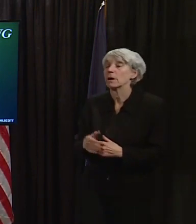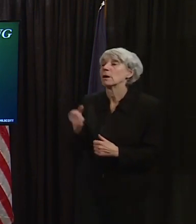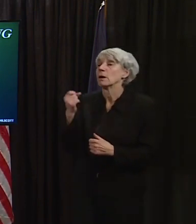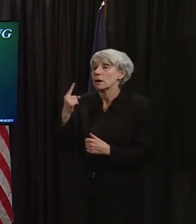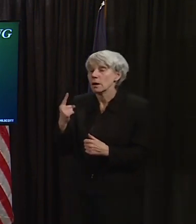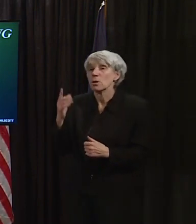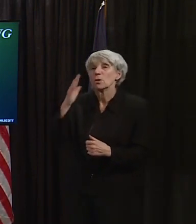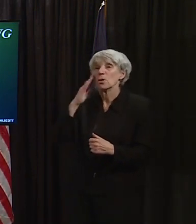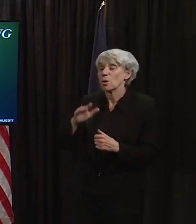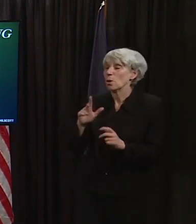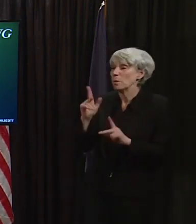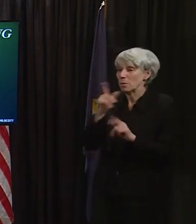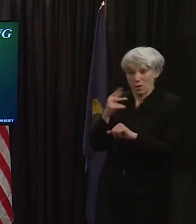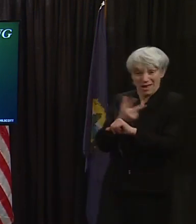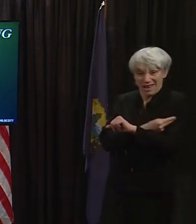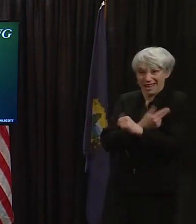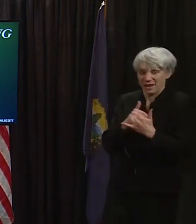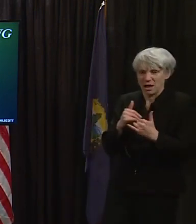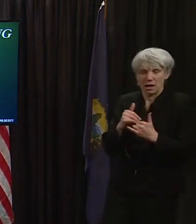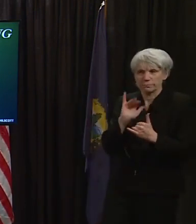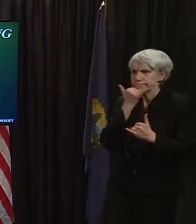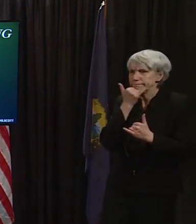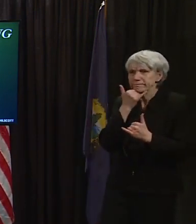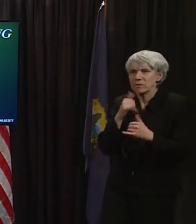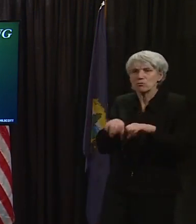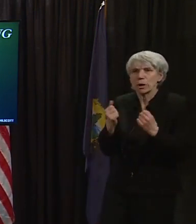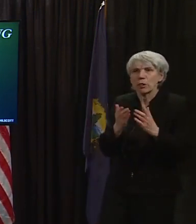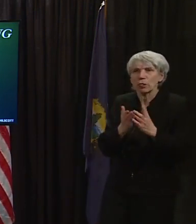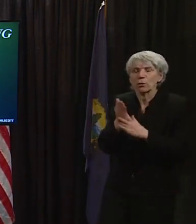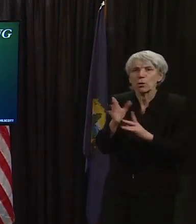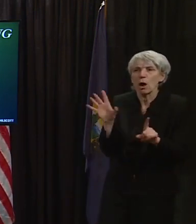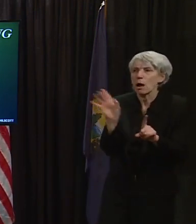Children getting infected. Still our sickest covid patients in the hospital